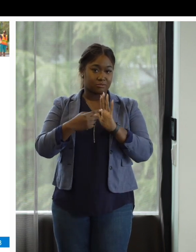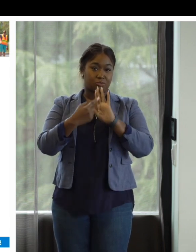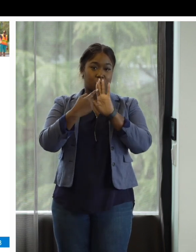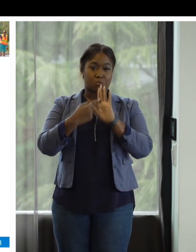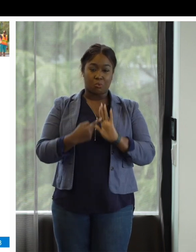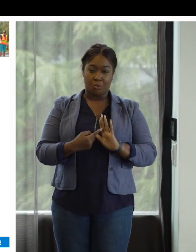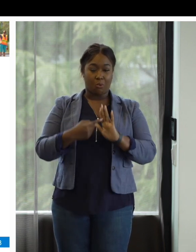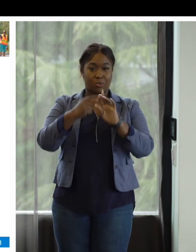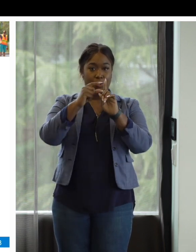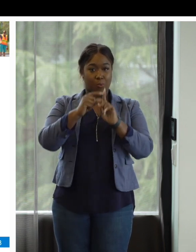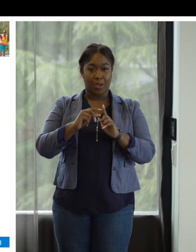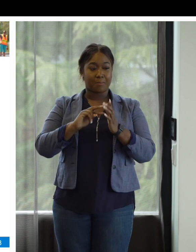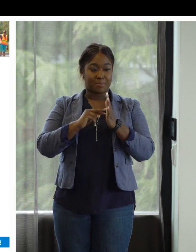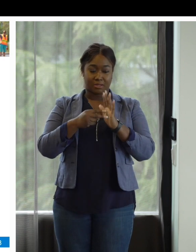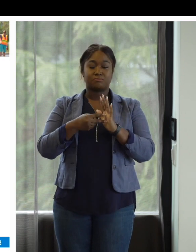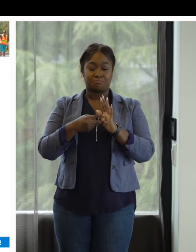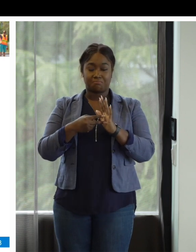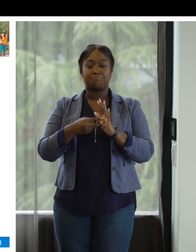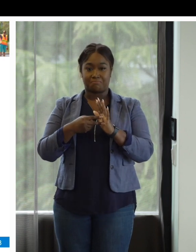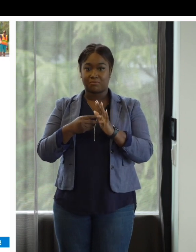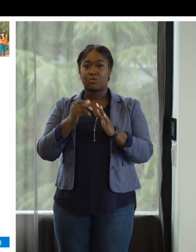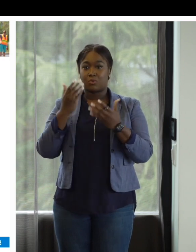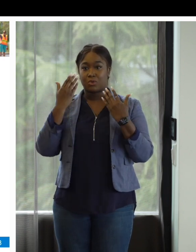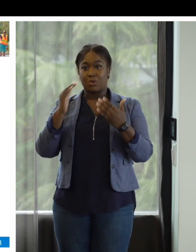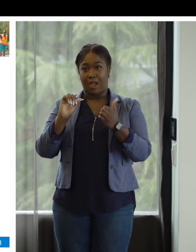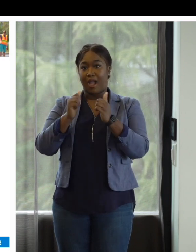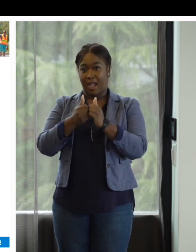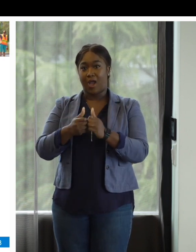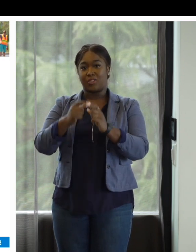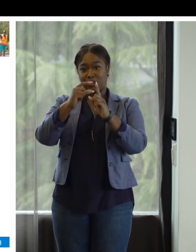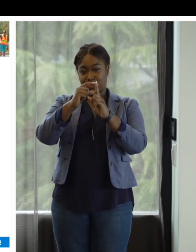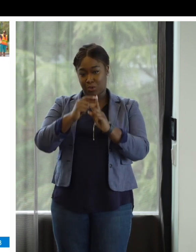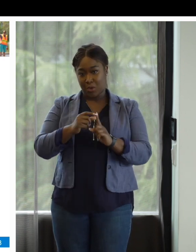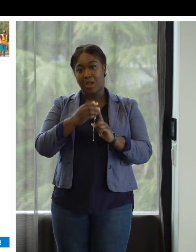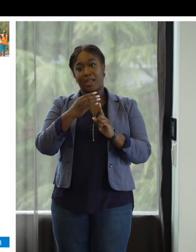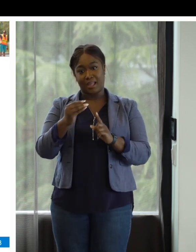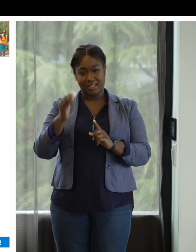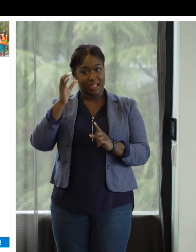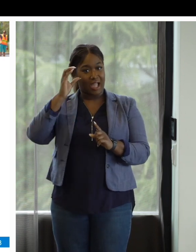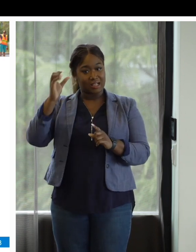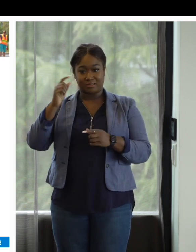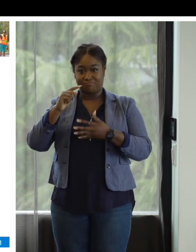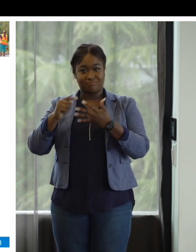how that terms and concepts are related to each